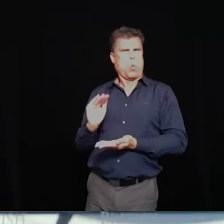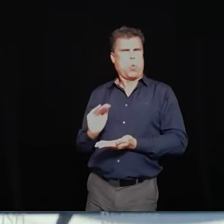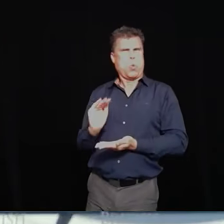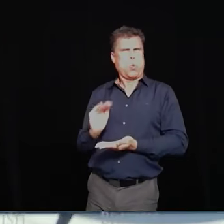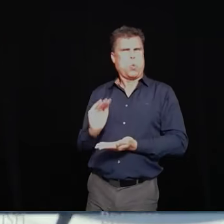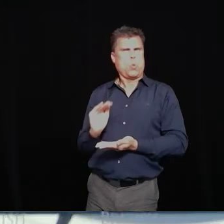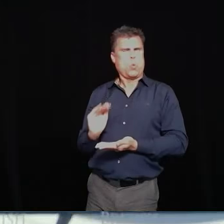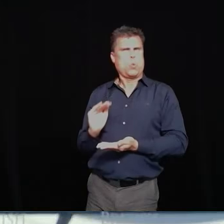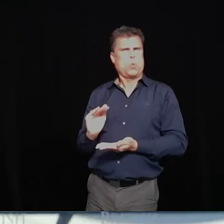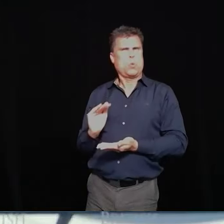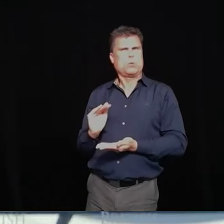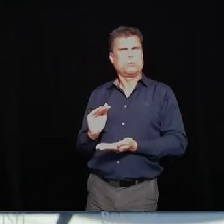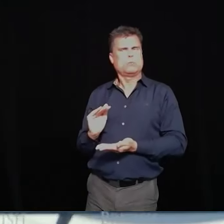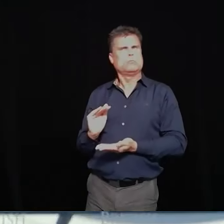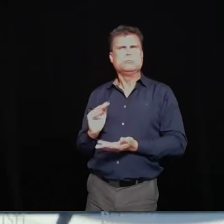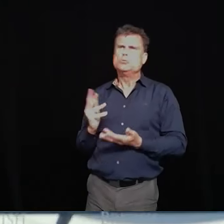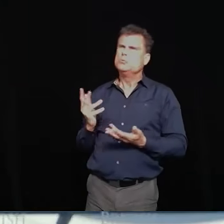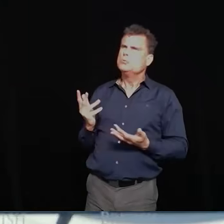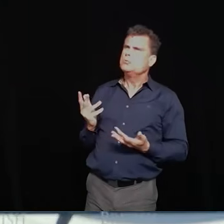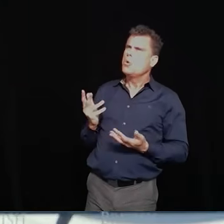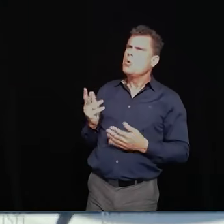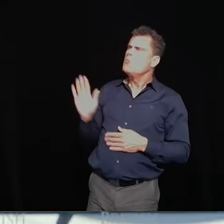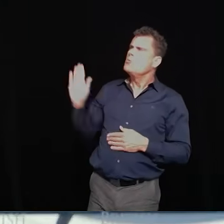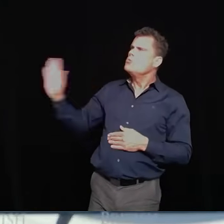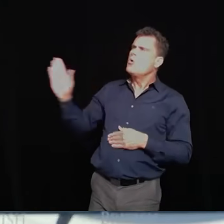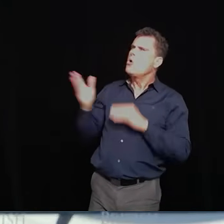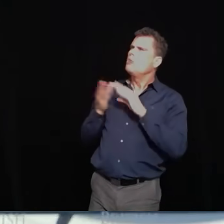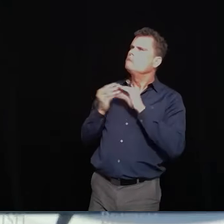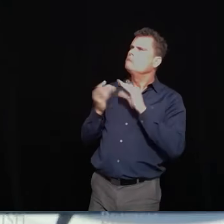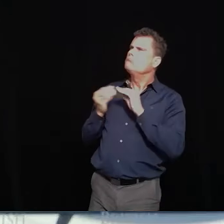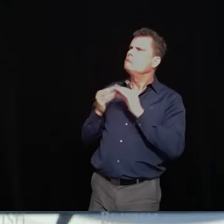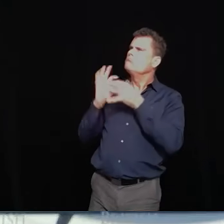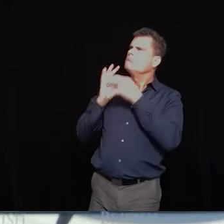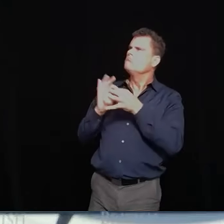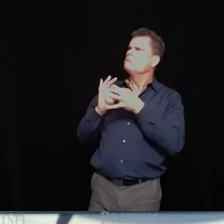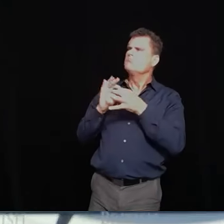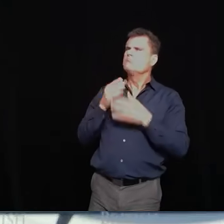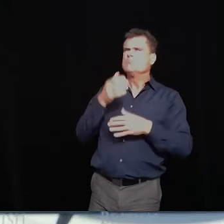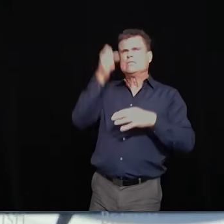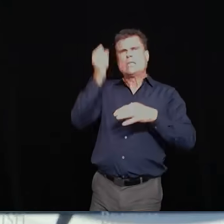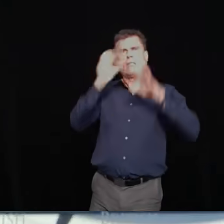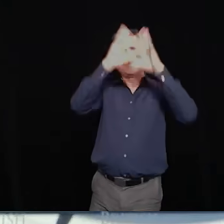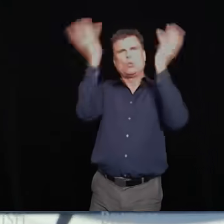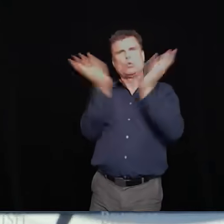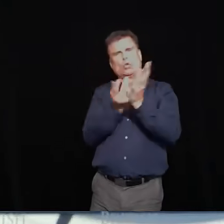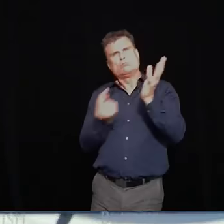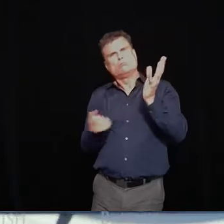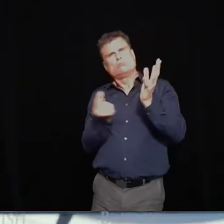What we have seen here in BC over the last period, over these last 110 briefings over the